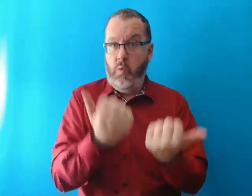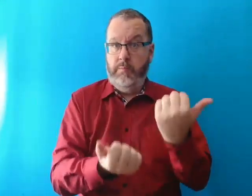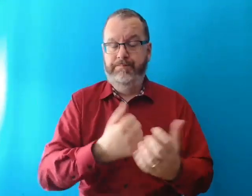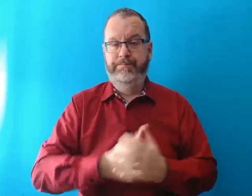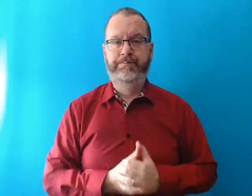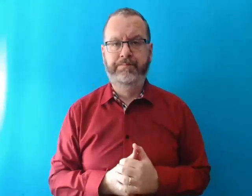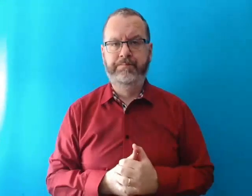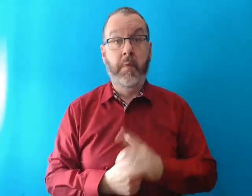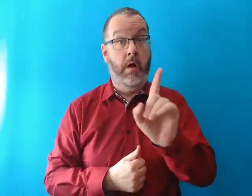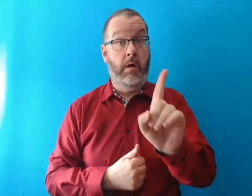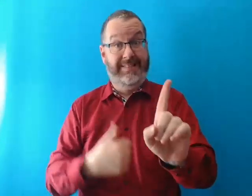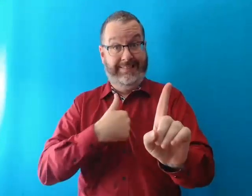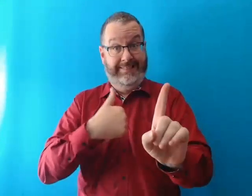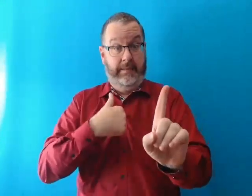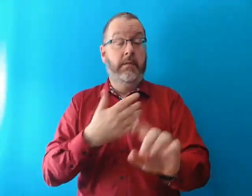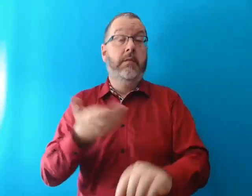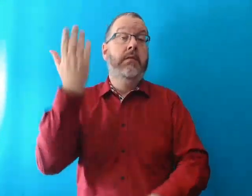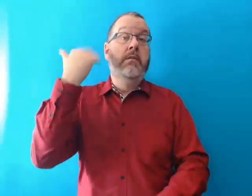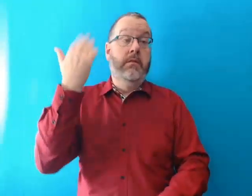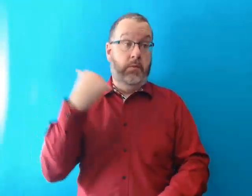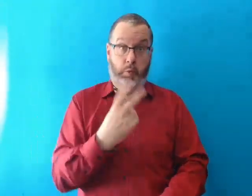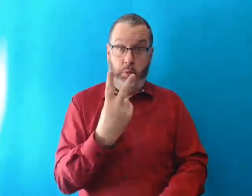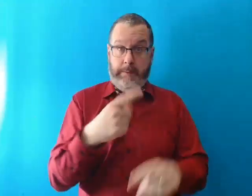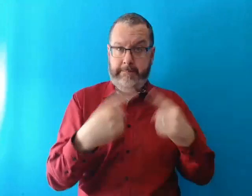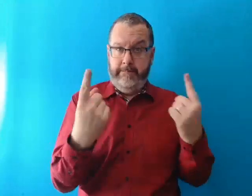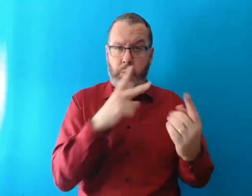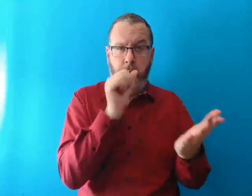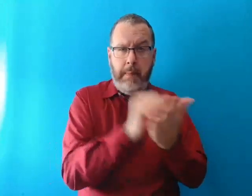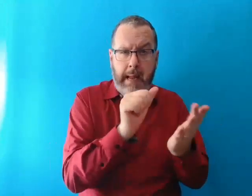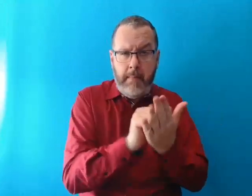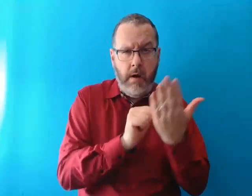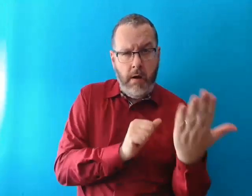From two other newspaper articles I had found previously,